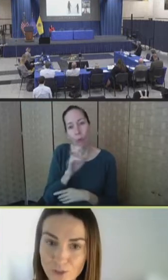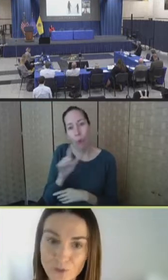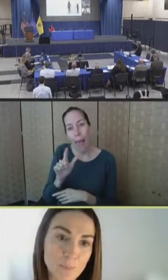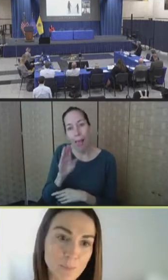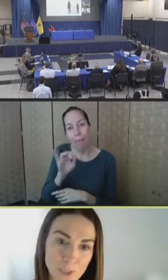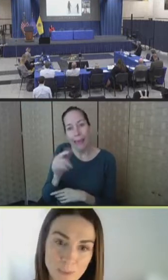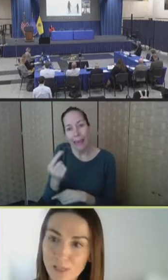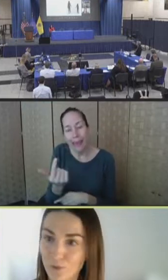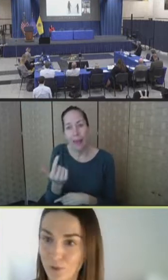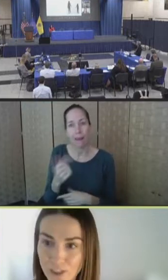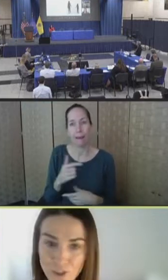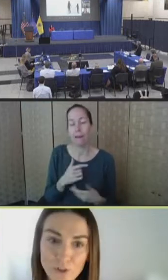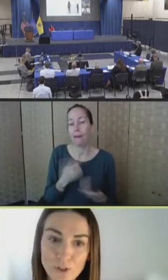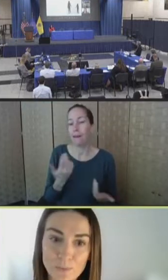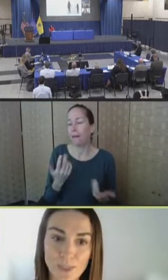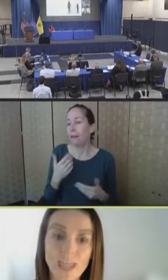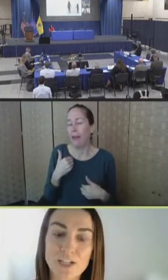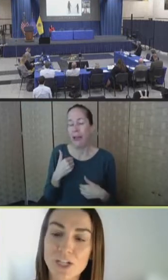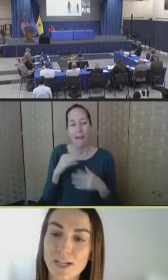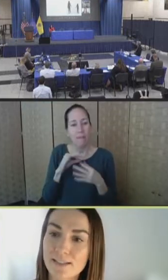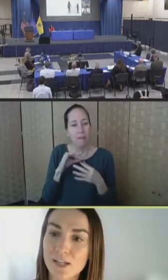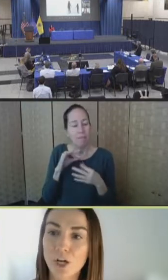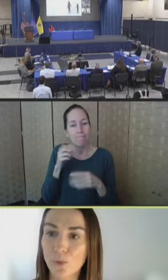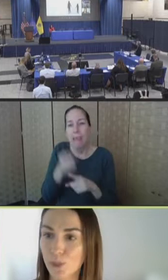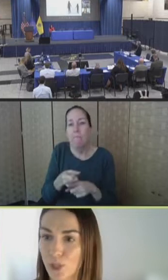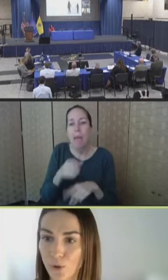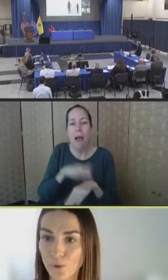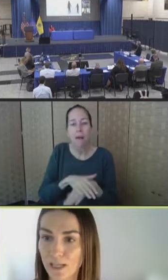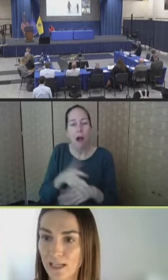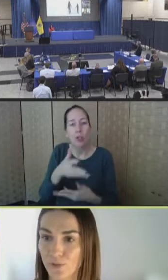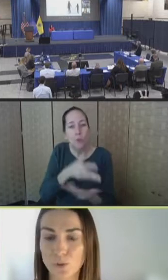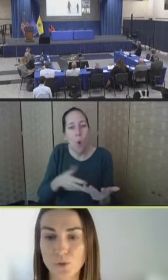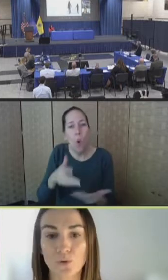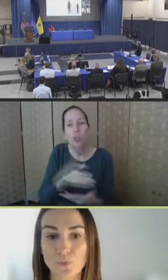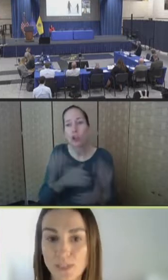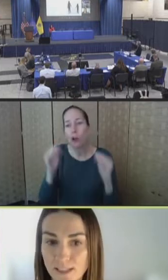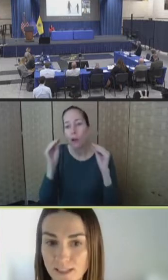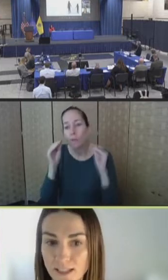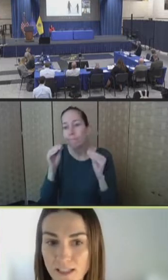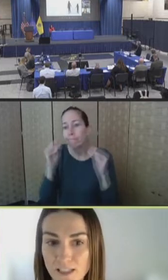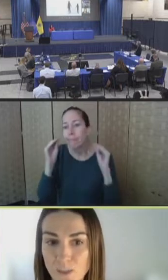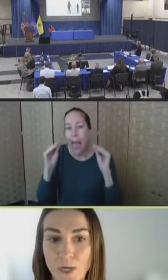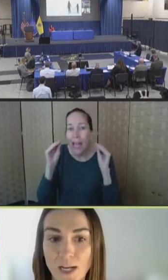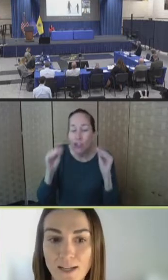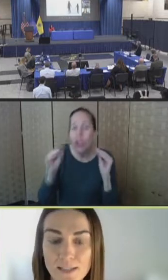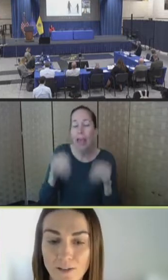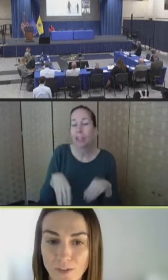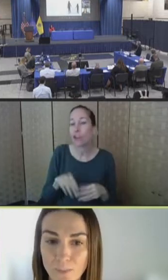employment, relational implications. We know individuals who have recently experienced a family